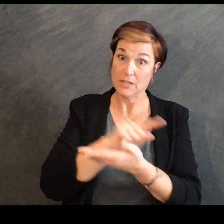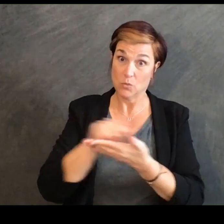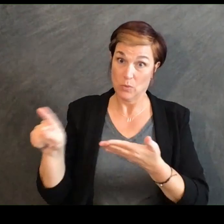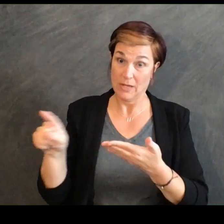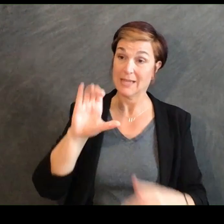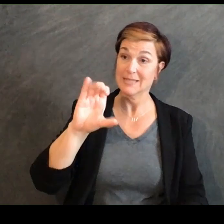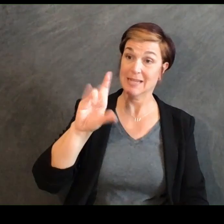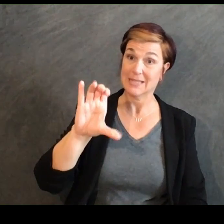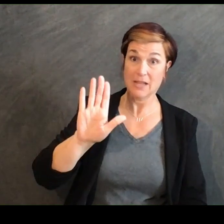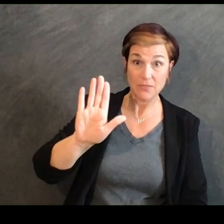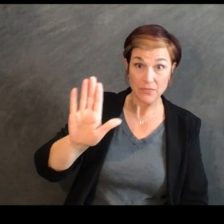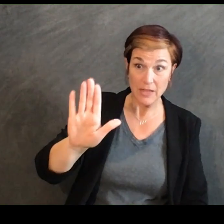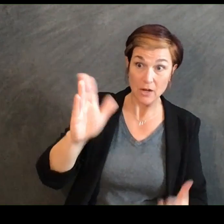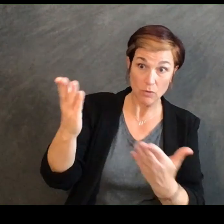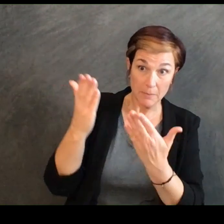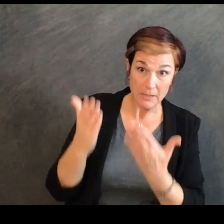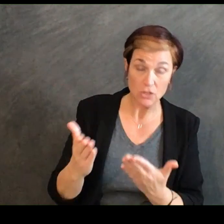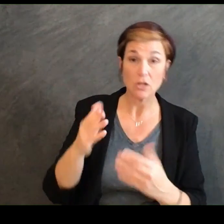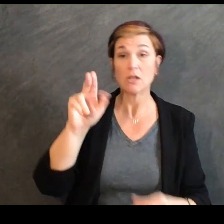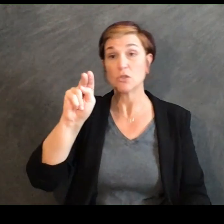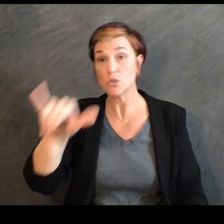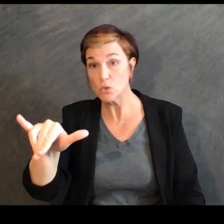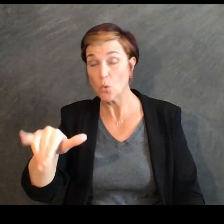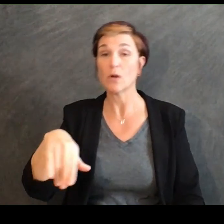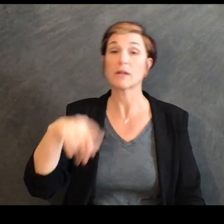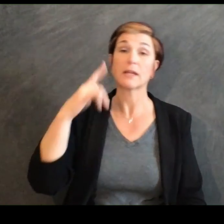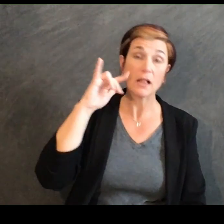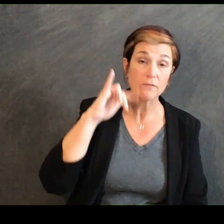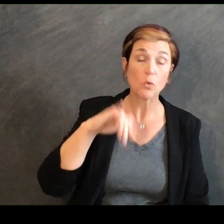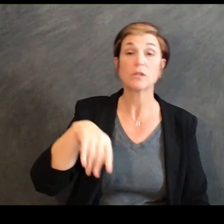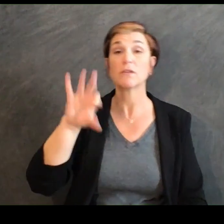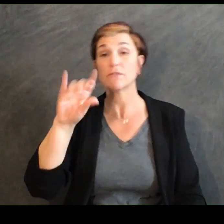New York Washington state California Massachusetts in Florida and we've been